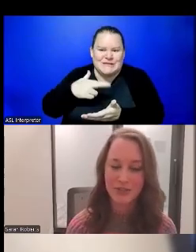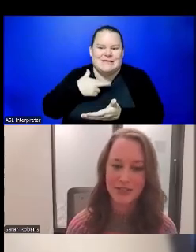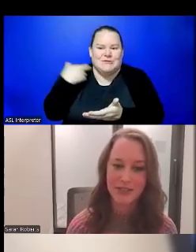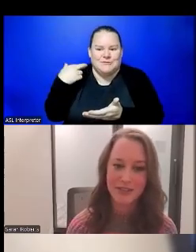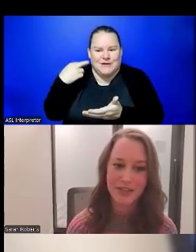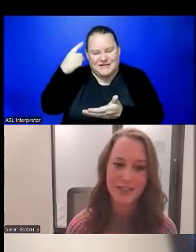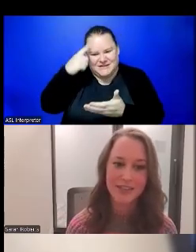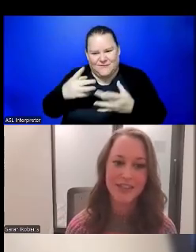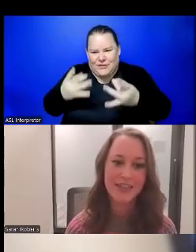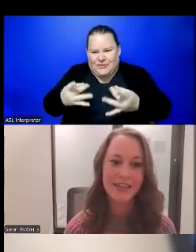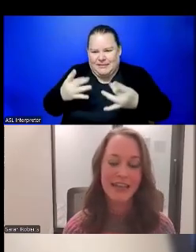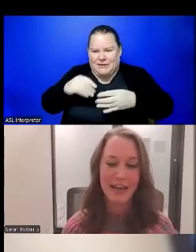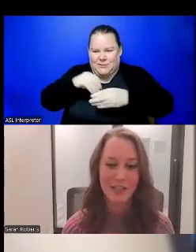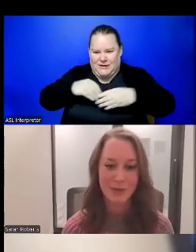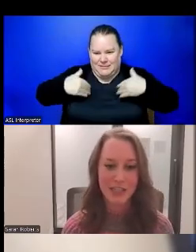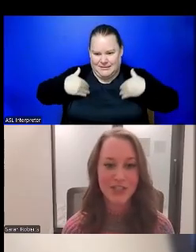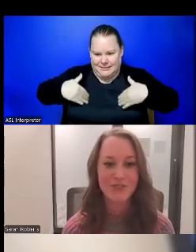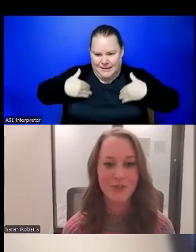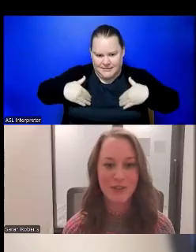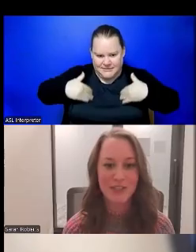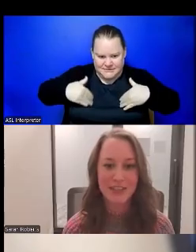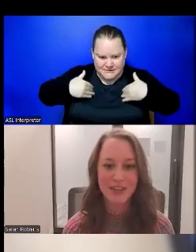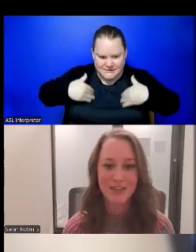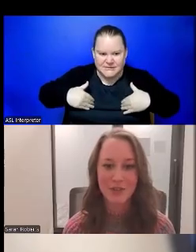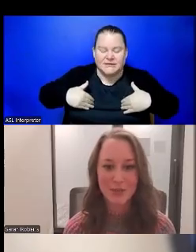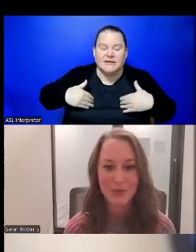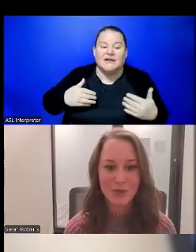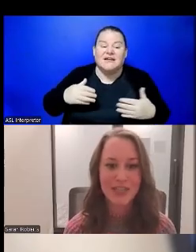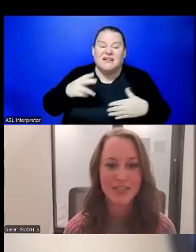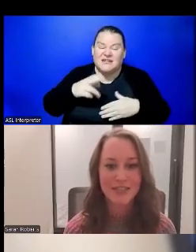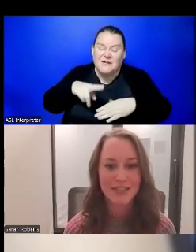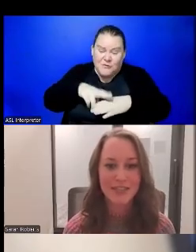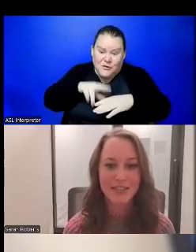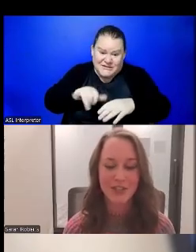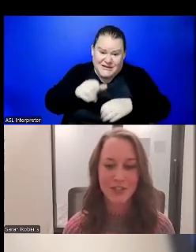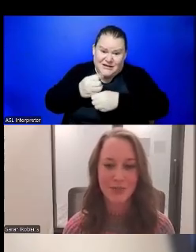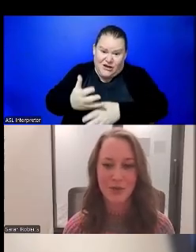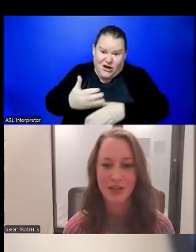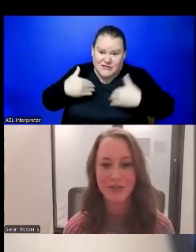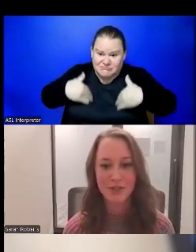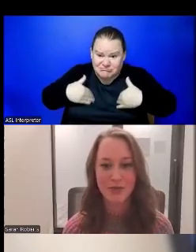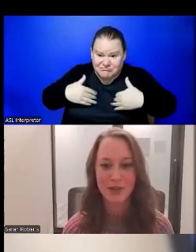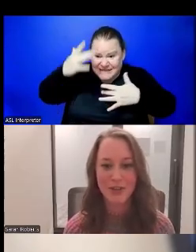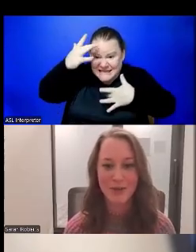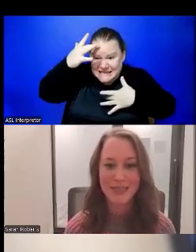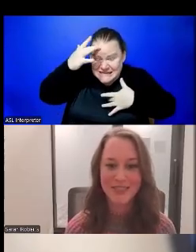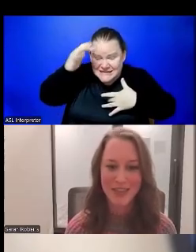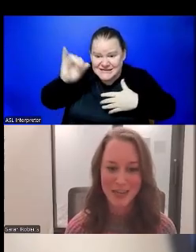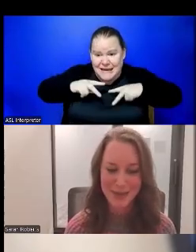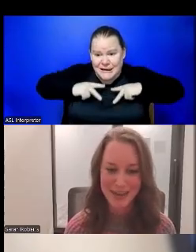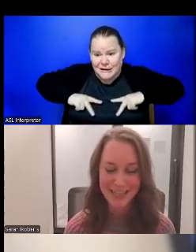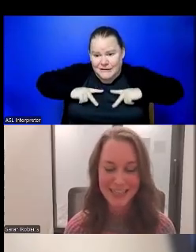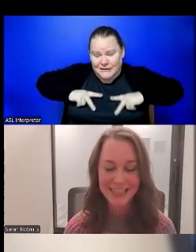goes into the lungs. Aspiration, of course, can cause respiratory illnesses such as pneumonia, which we all know is very bad.